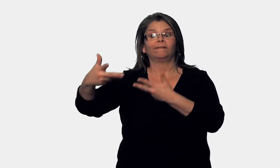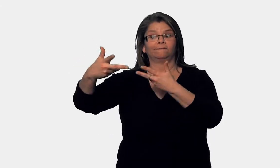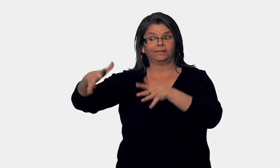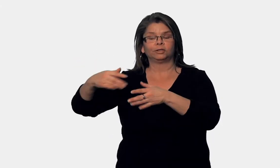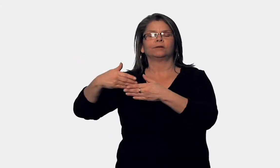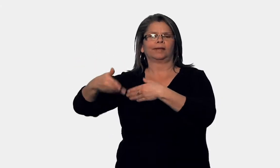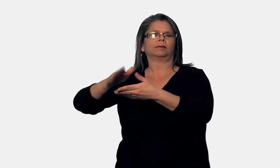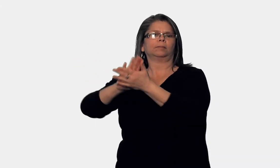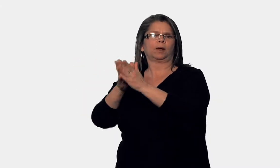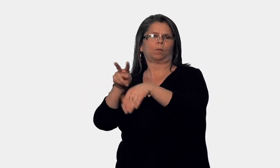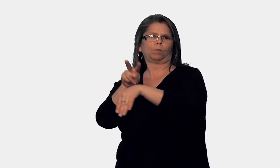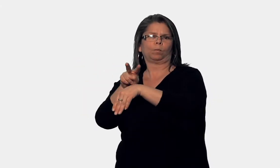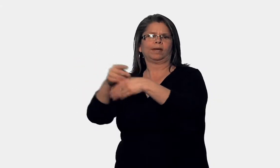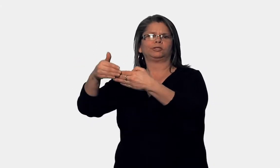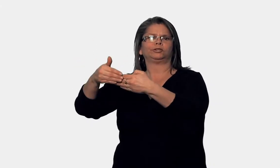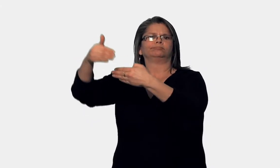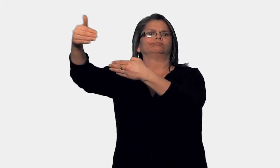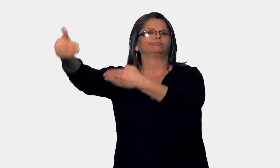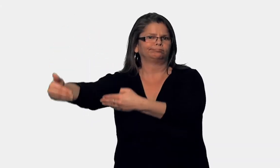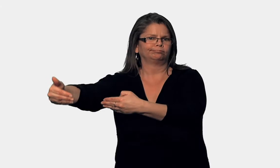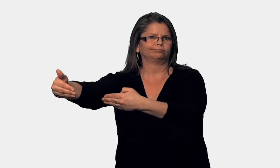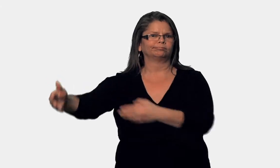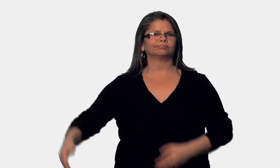followed by probation.